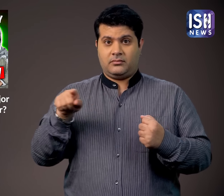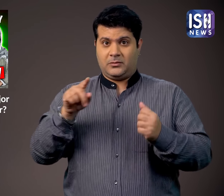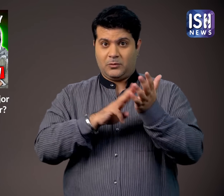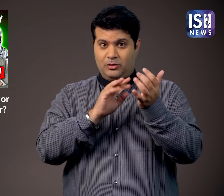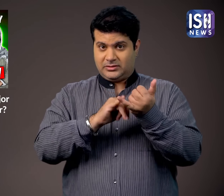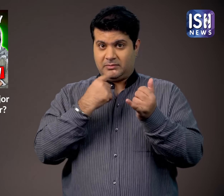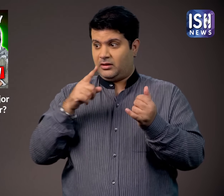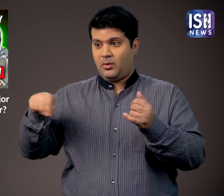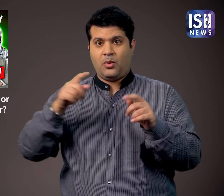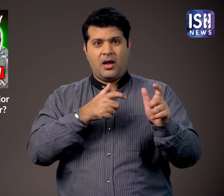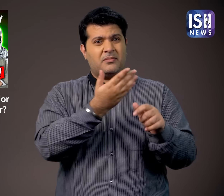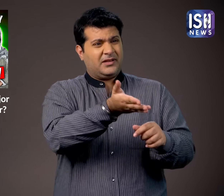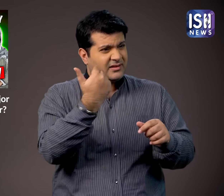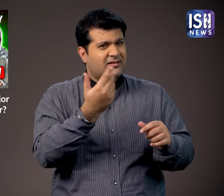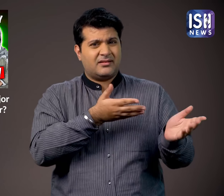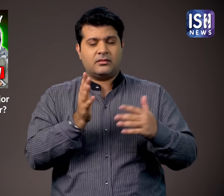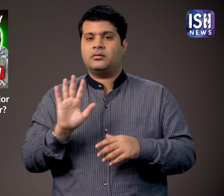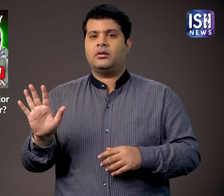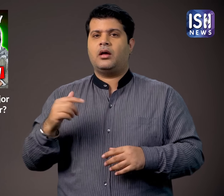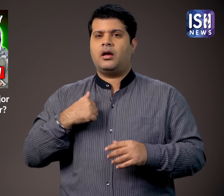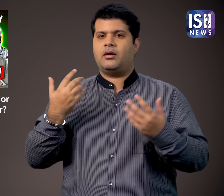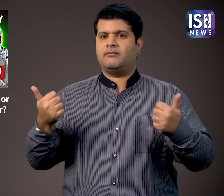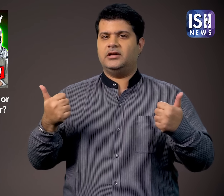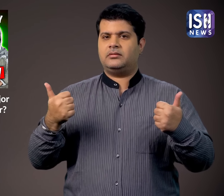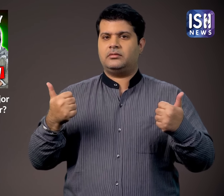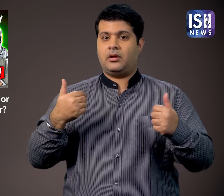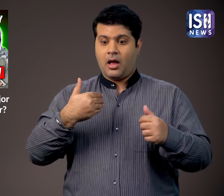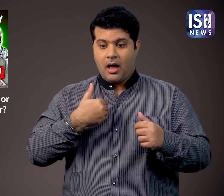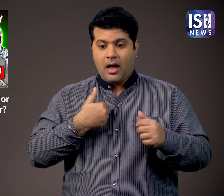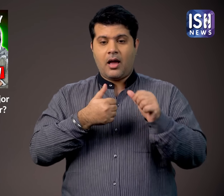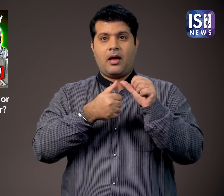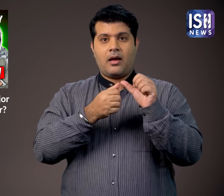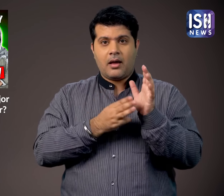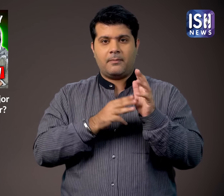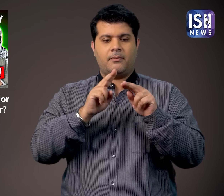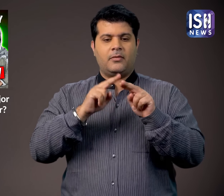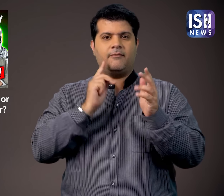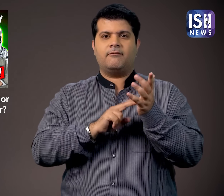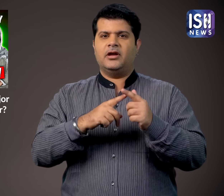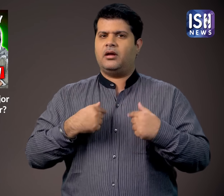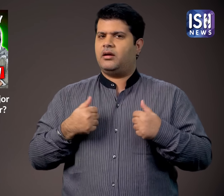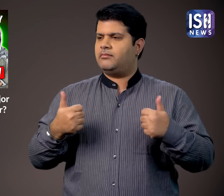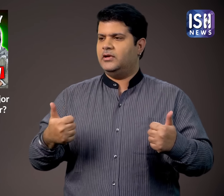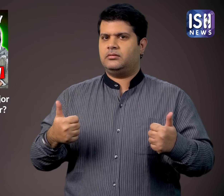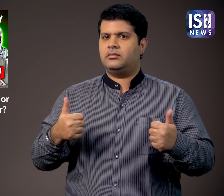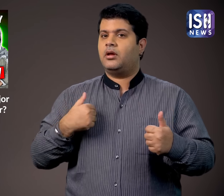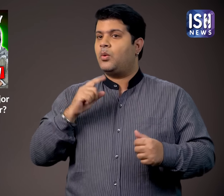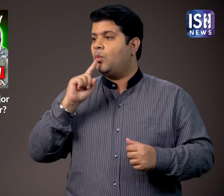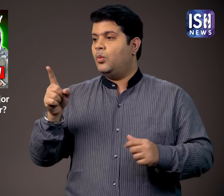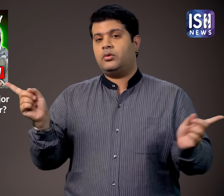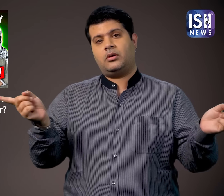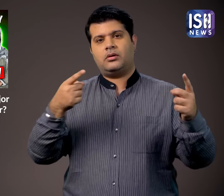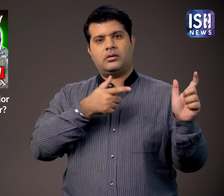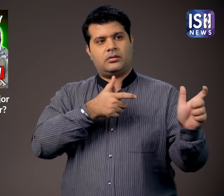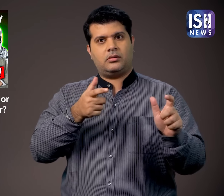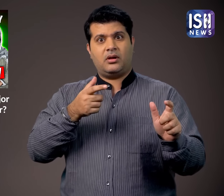His team members asked him to leave but Major Sharma told them "I am fine" and ordered them to first kill the terrorists.